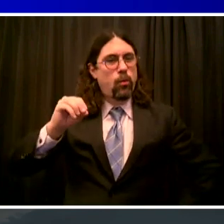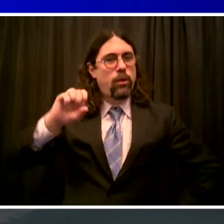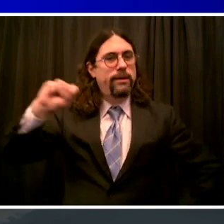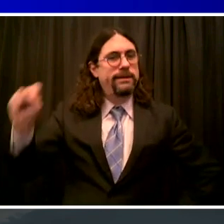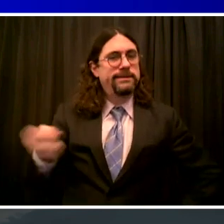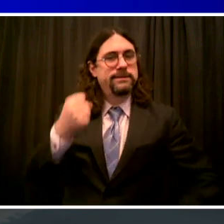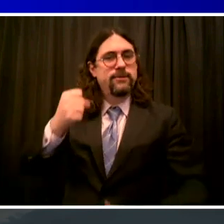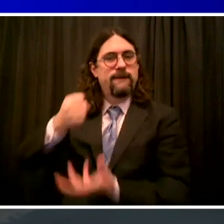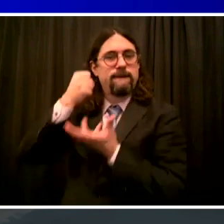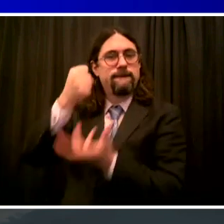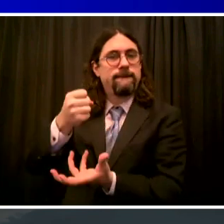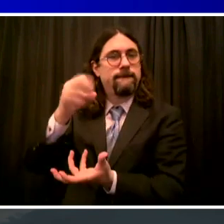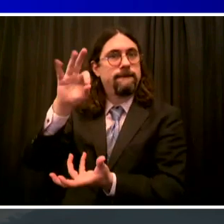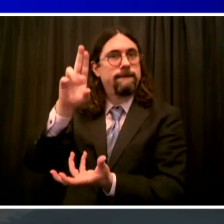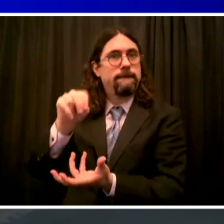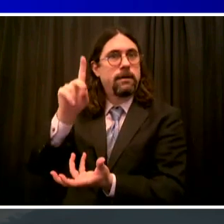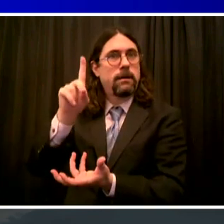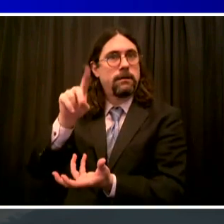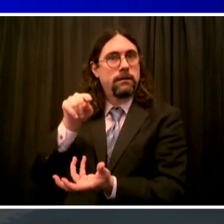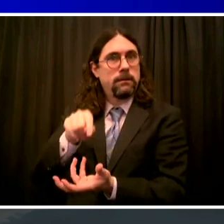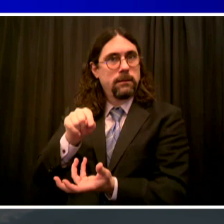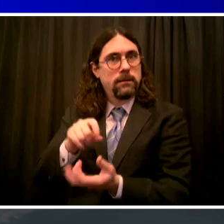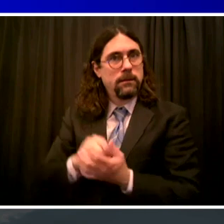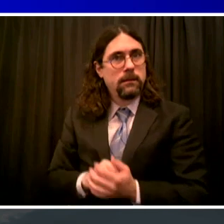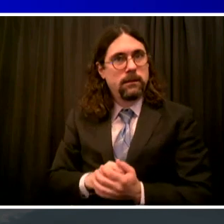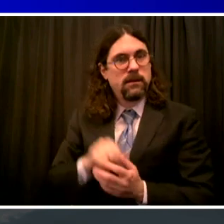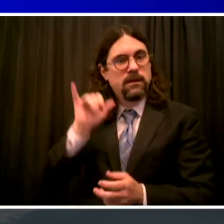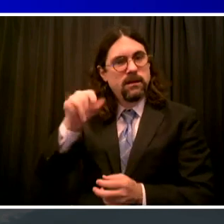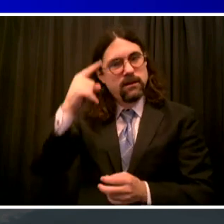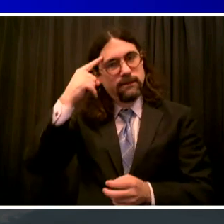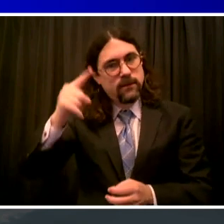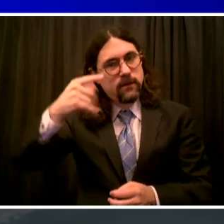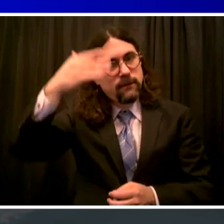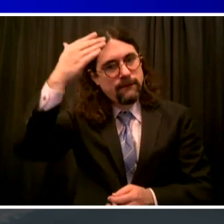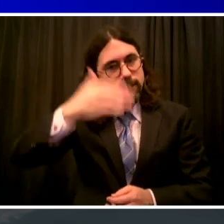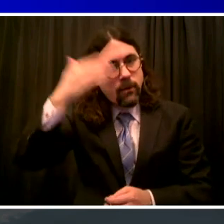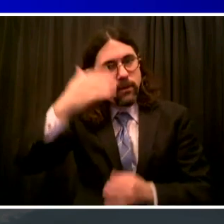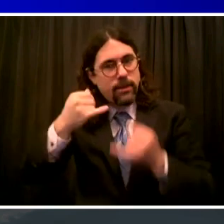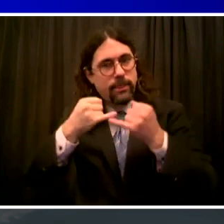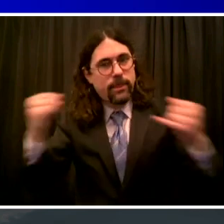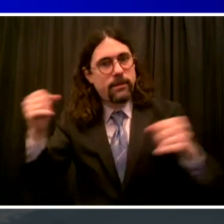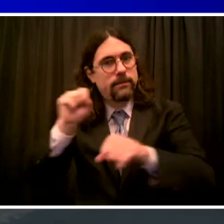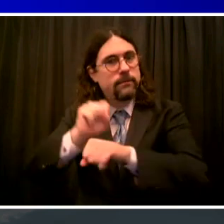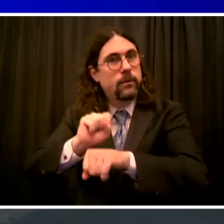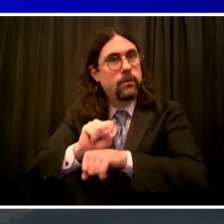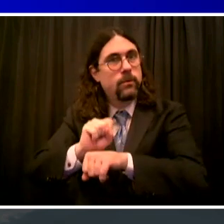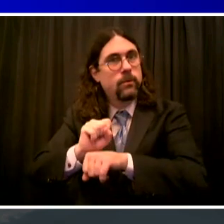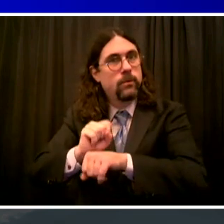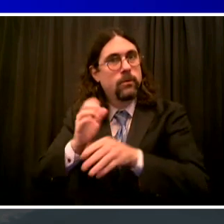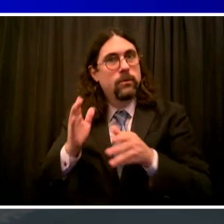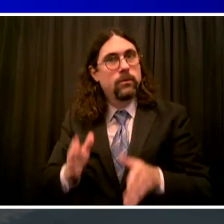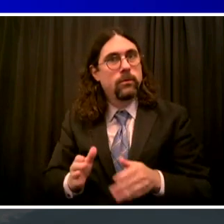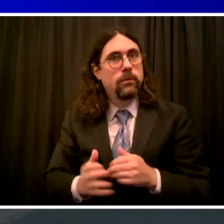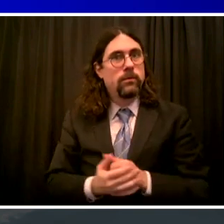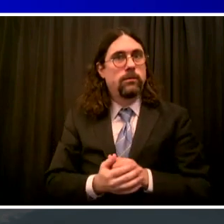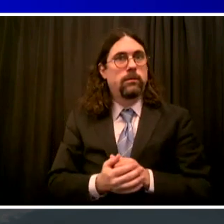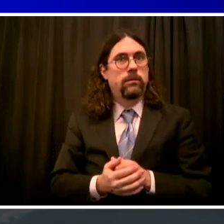RECOGNIZE. THOSE WHO HAVE GIVEN SO MUCH ON TH EFRONT LINE, WHO WORKED THROUGH THIS CRISIS, NO MATTER WHAT.